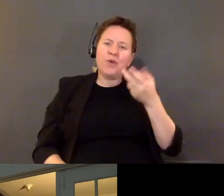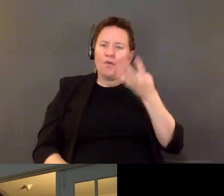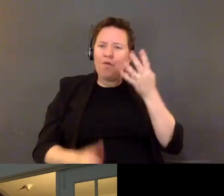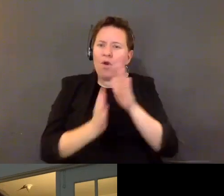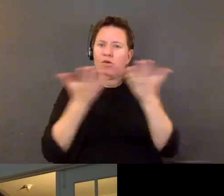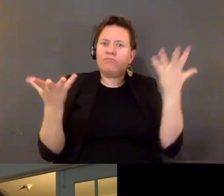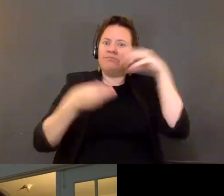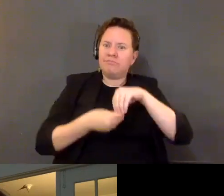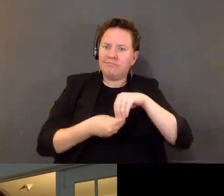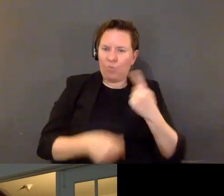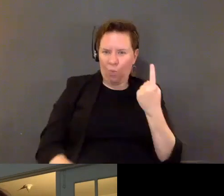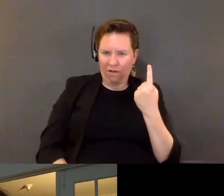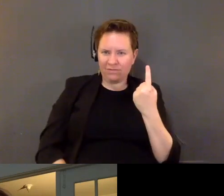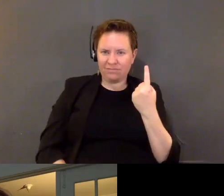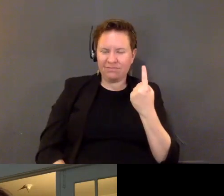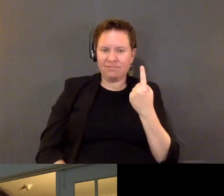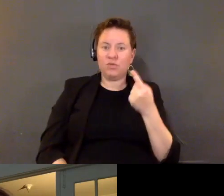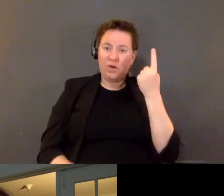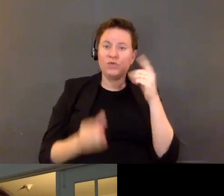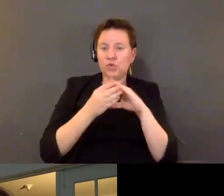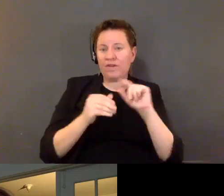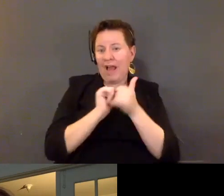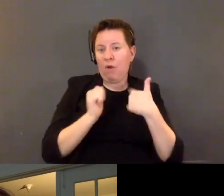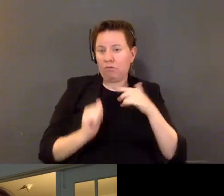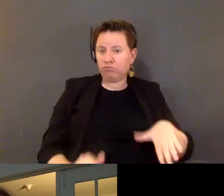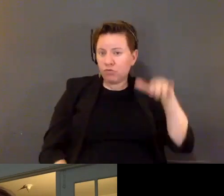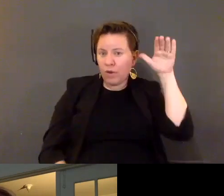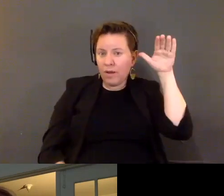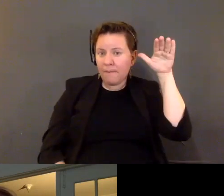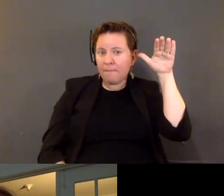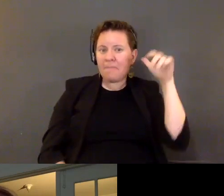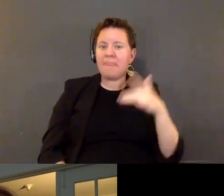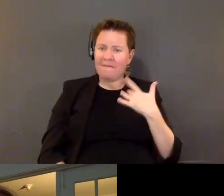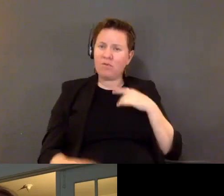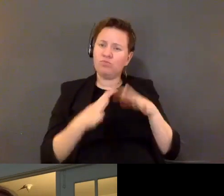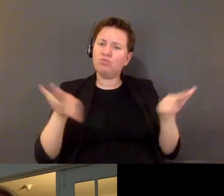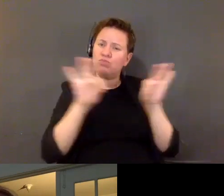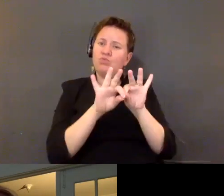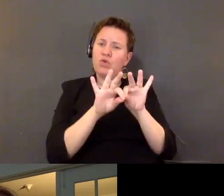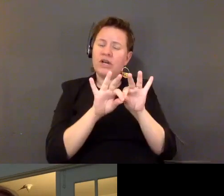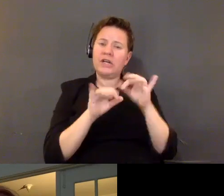one is the story of how i grew up um which i felt was important if i was going to talk about